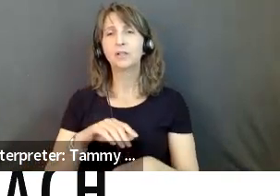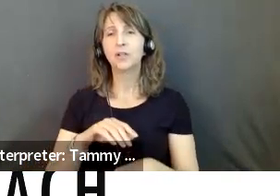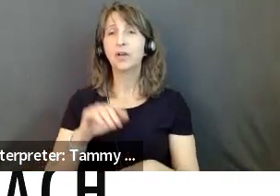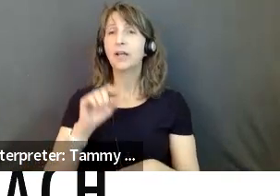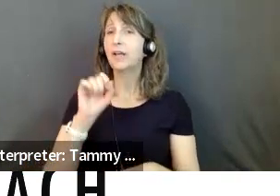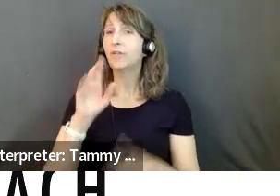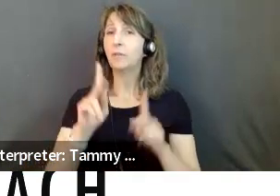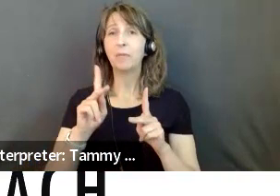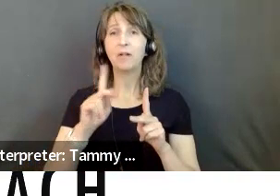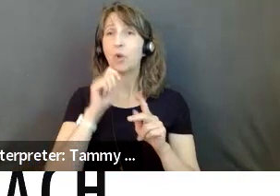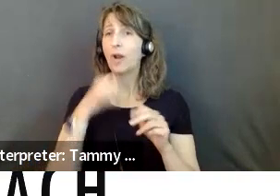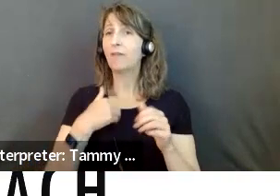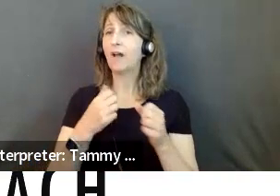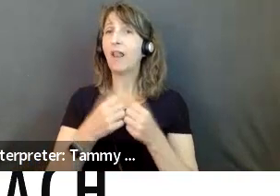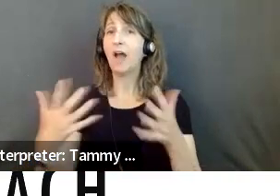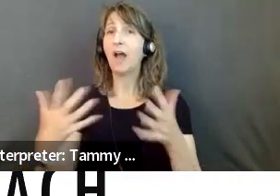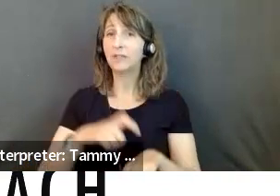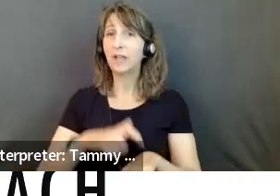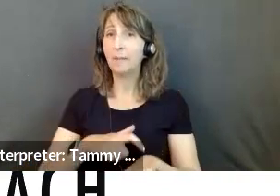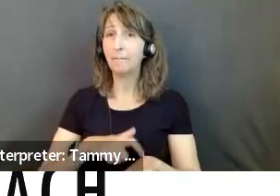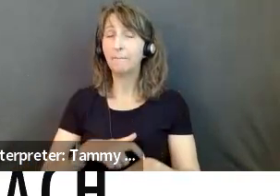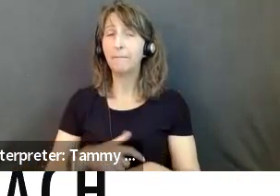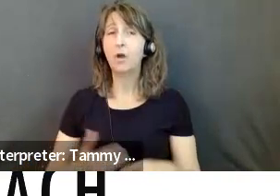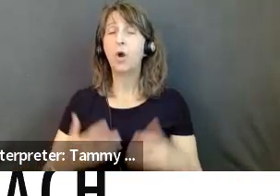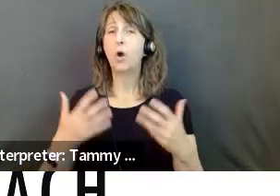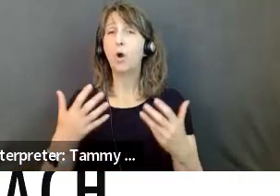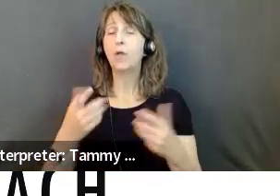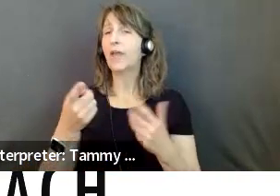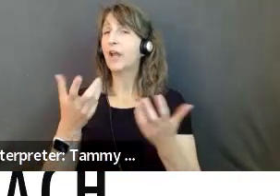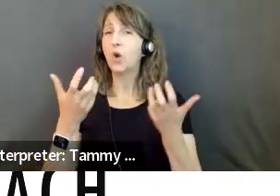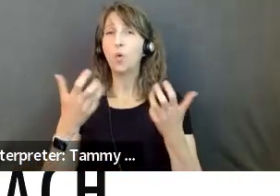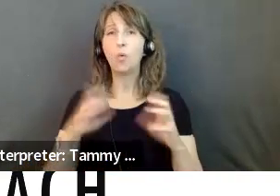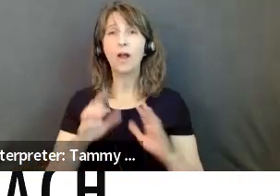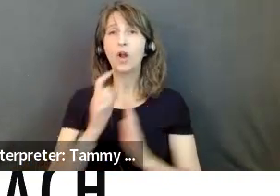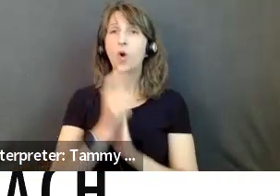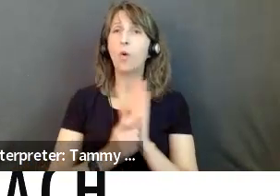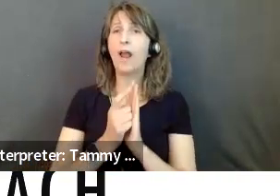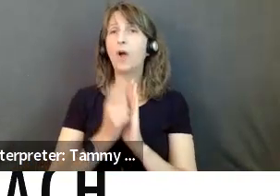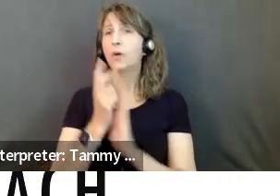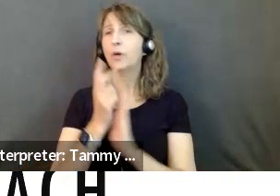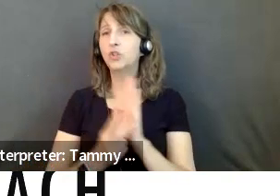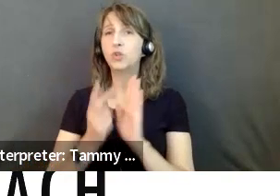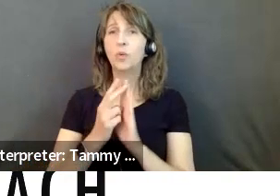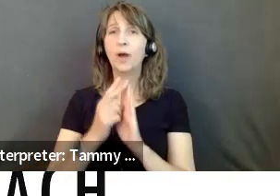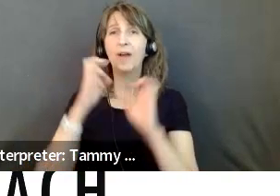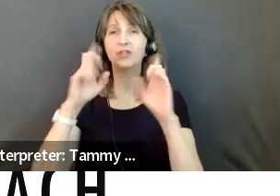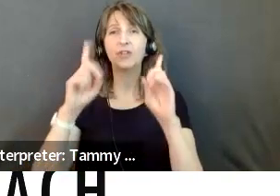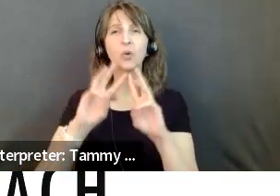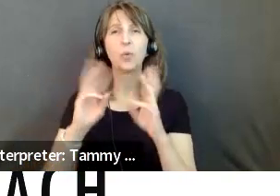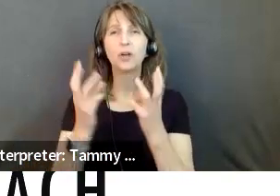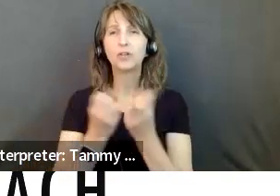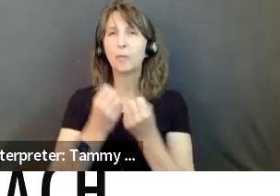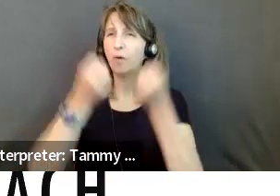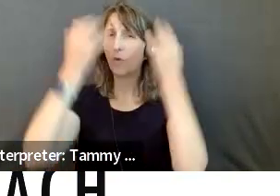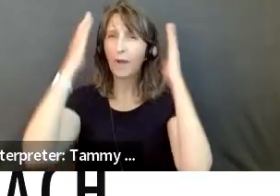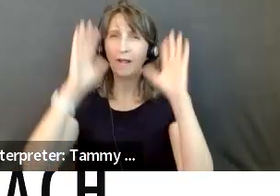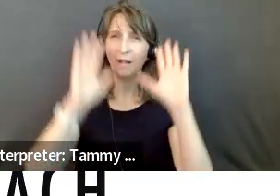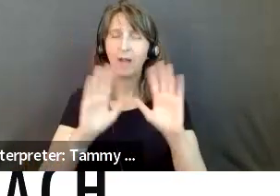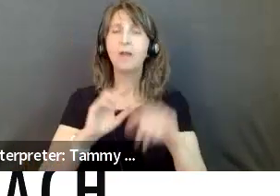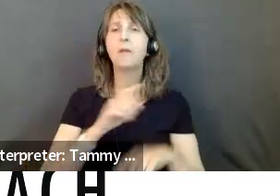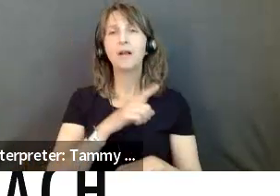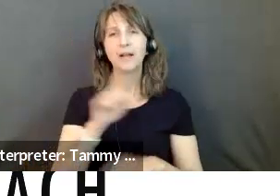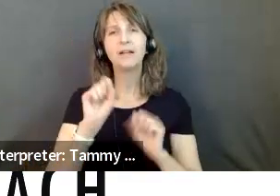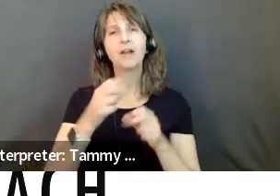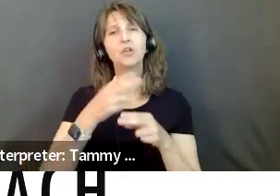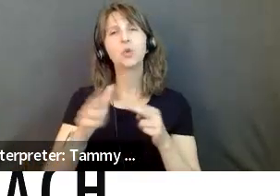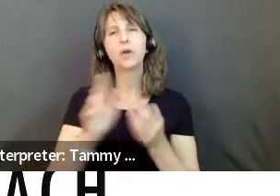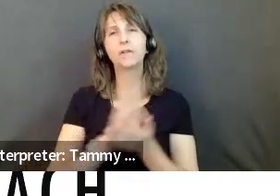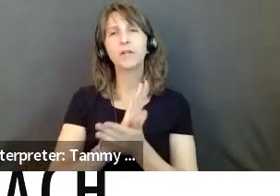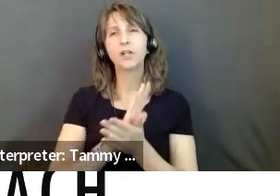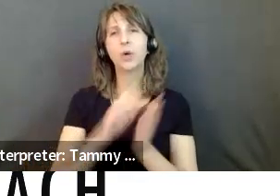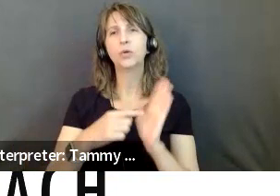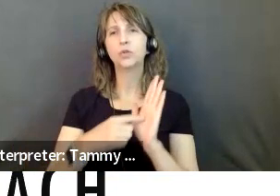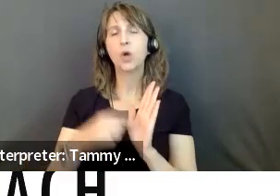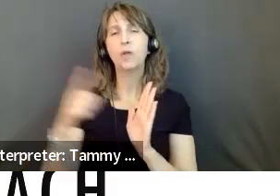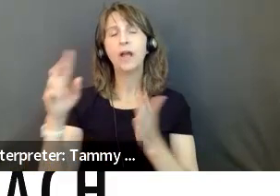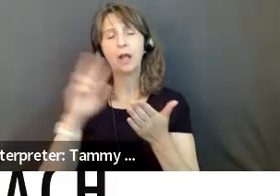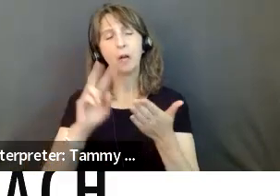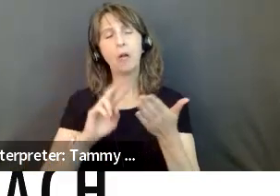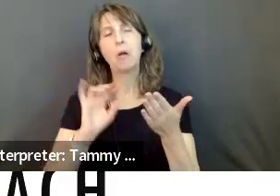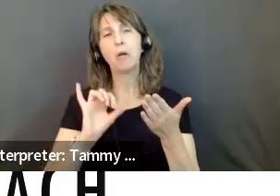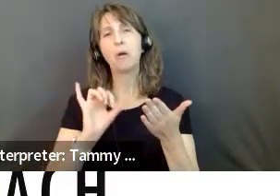That they can go and look at some of this information and feel a little bit more comfortable providing treatment.